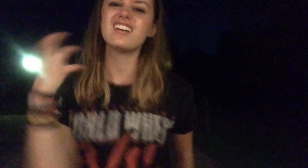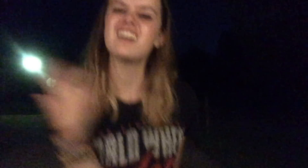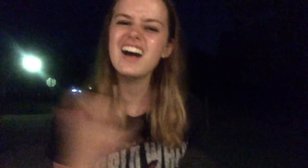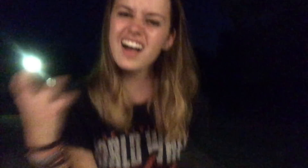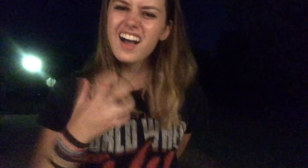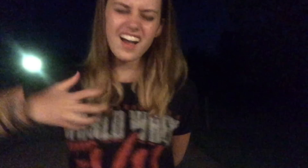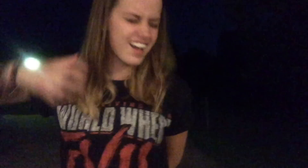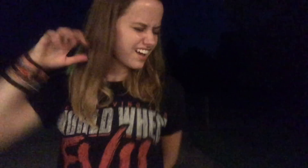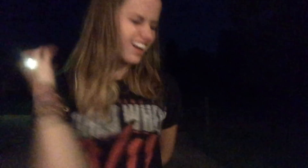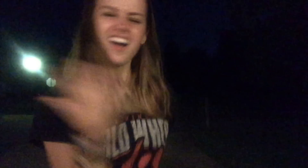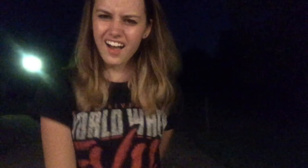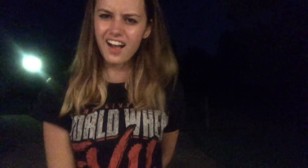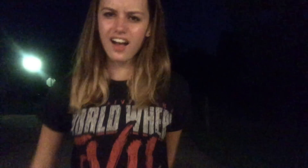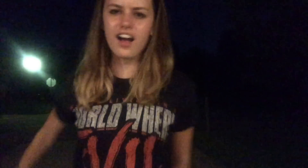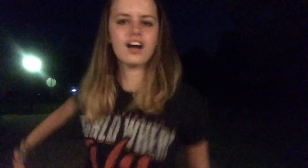Ya-a-a-a-ao